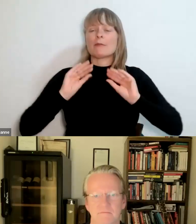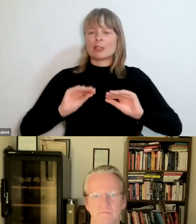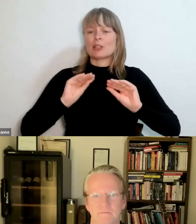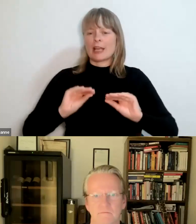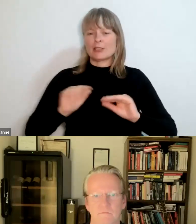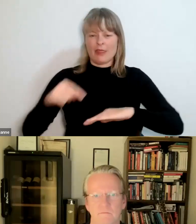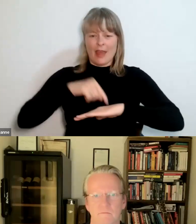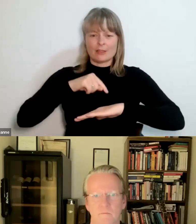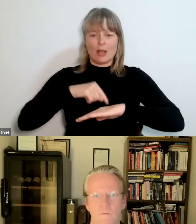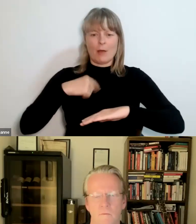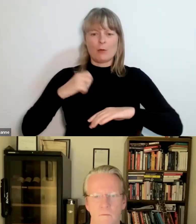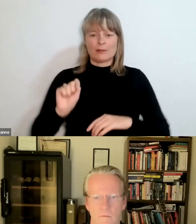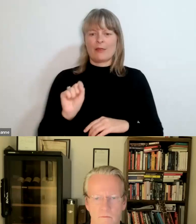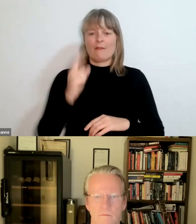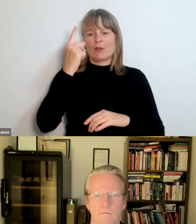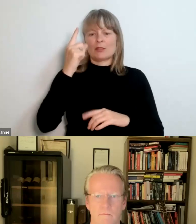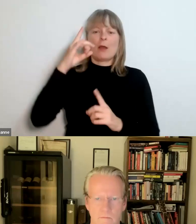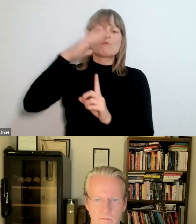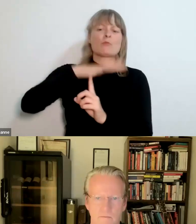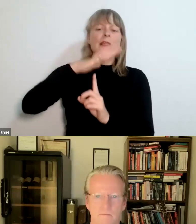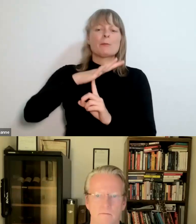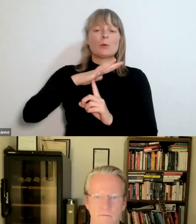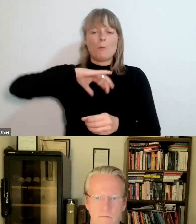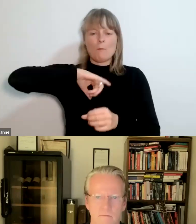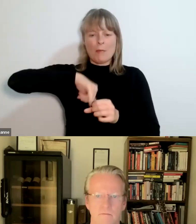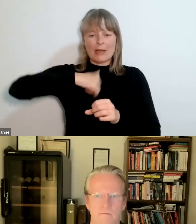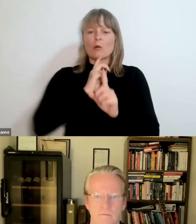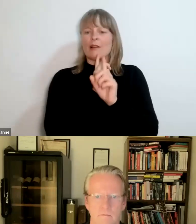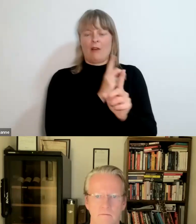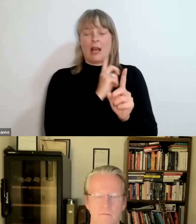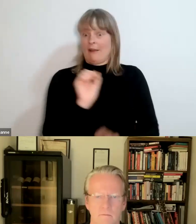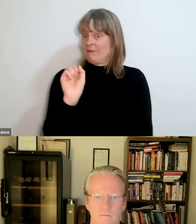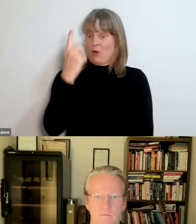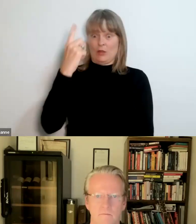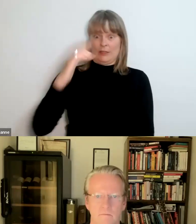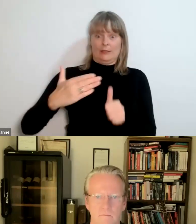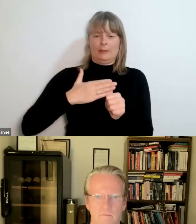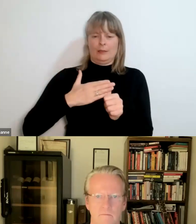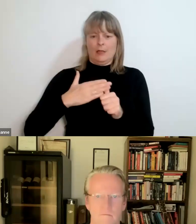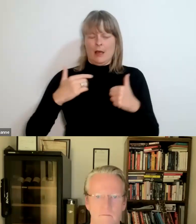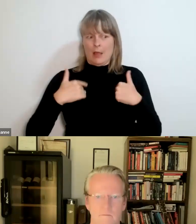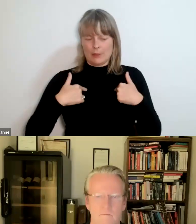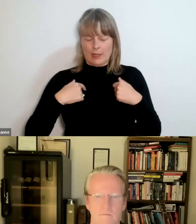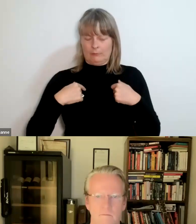life where we kind of go, how did it take me so long to get here? When I